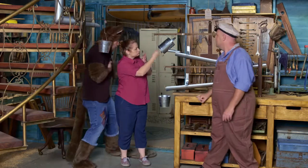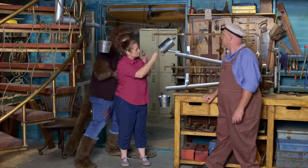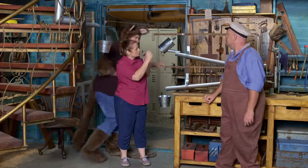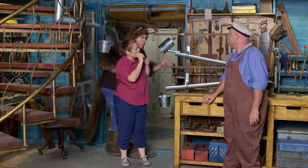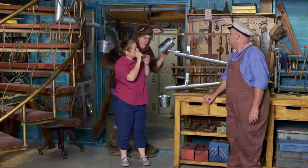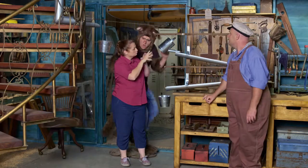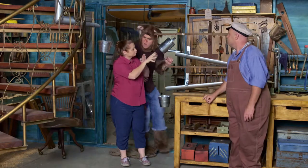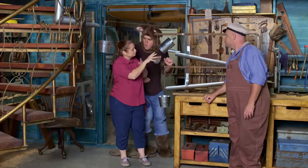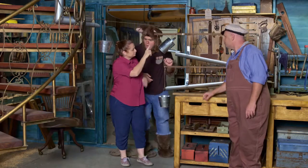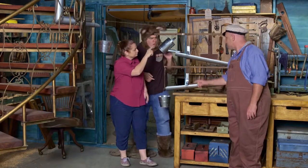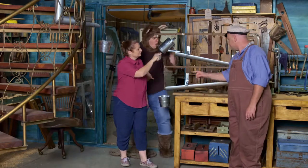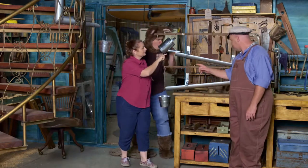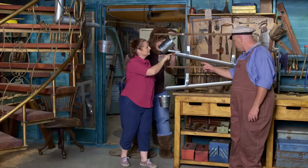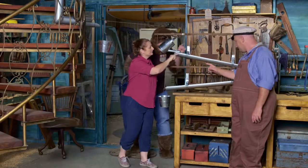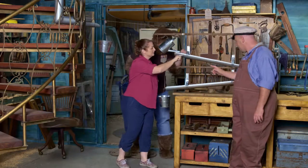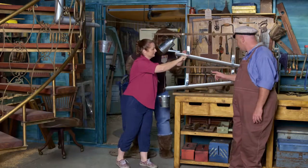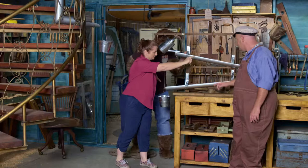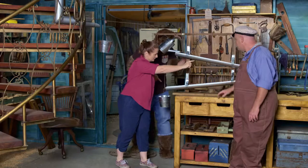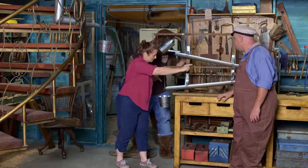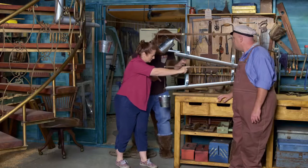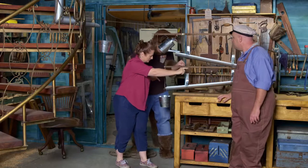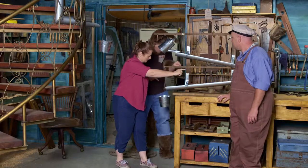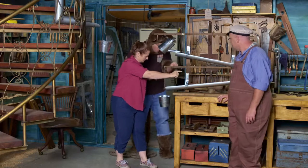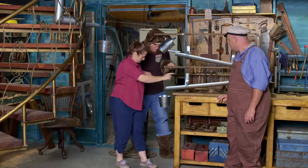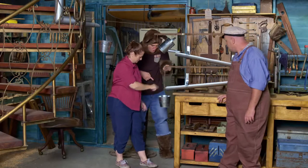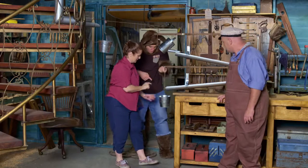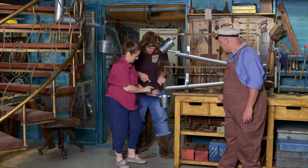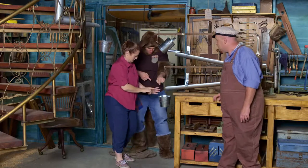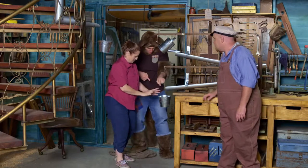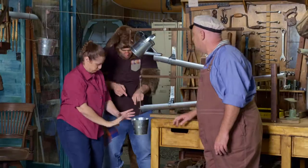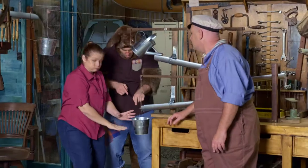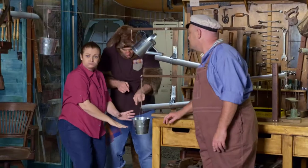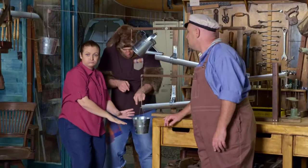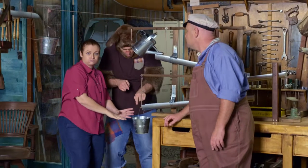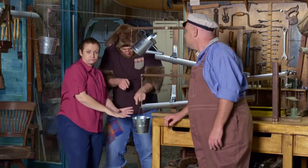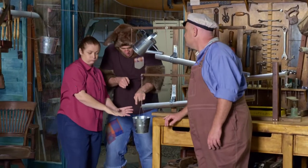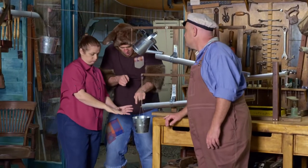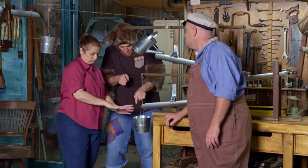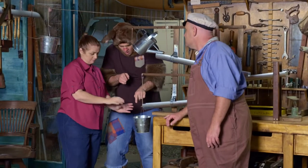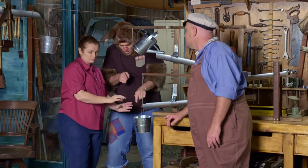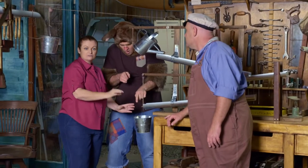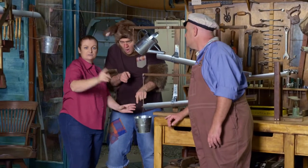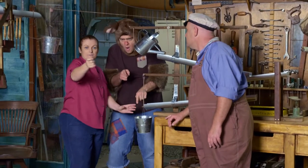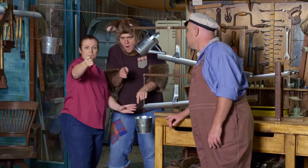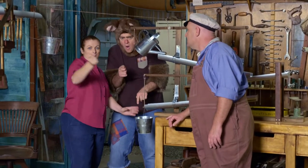the water would start to trickle, flow down through here, into this bucket. That would fill up, and then when it gets heavy, it would pull the string,